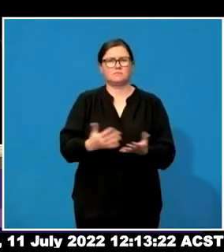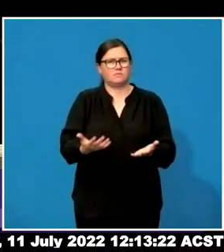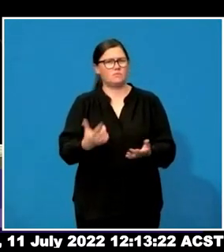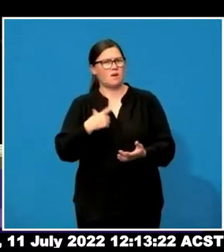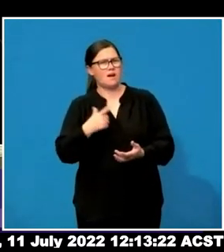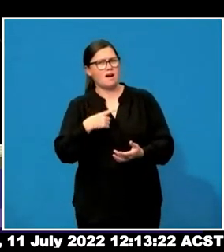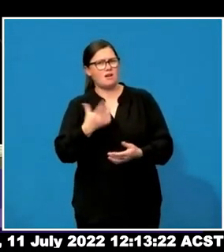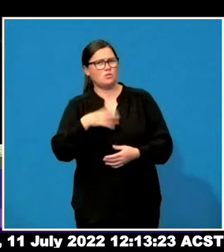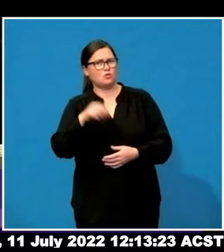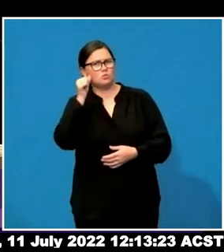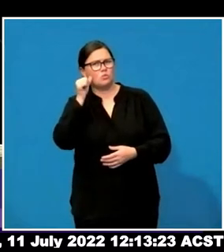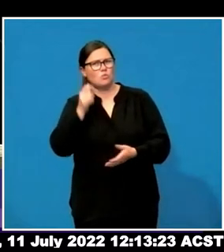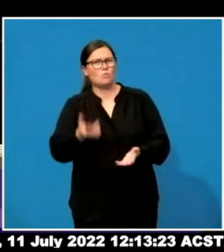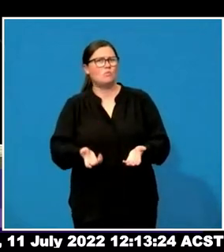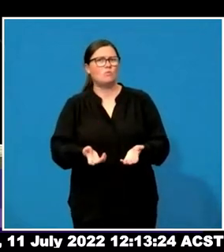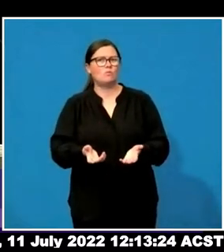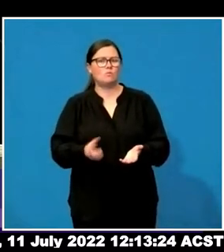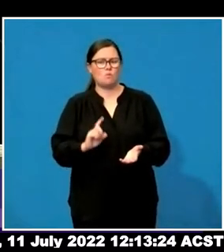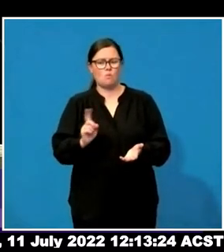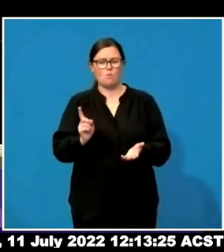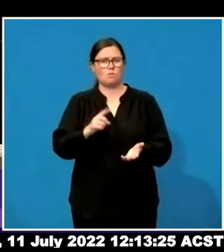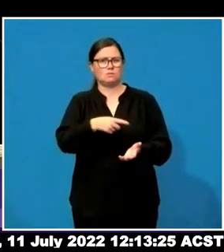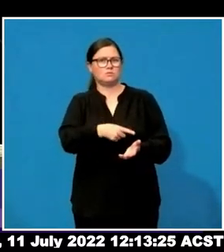What would you like to do with your plan money?